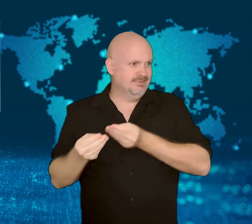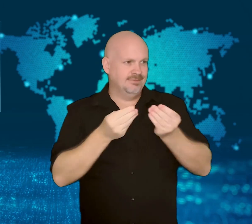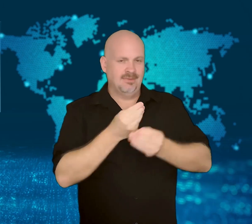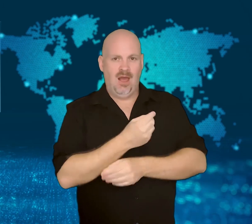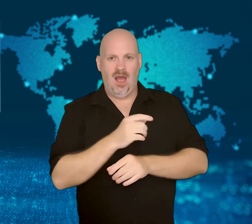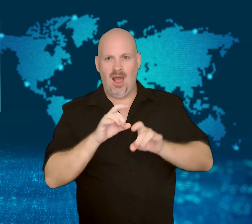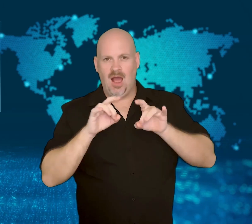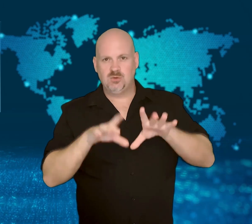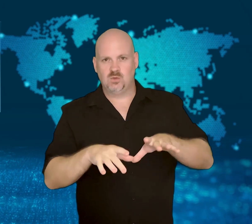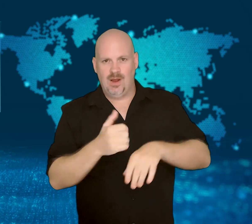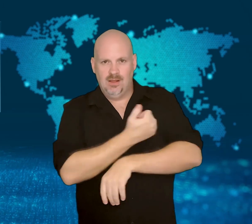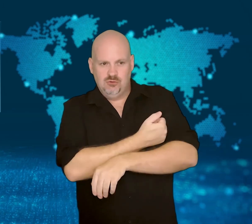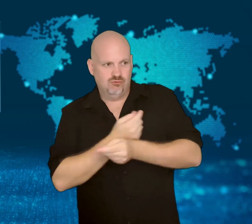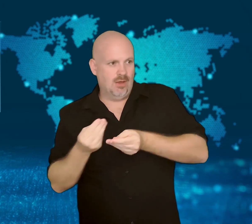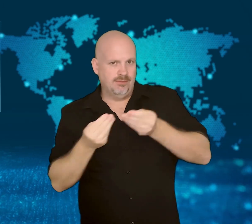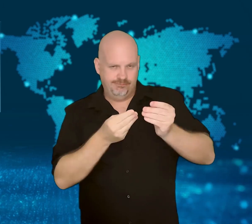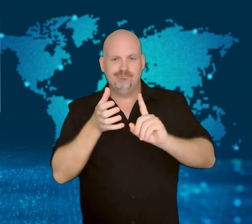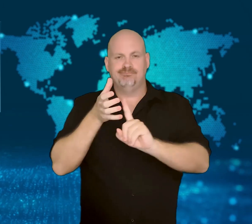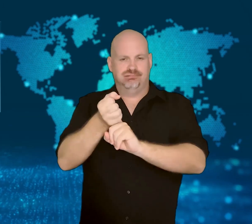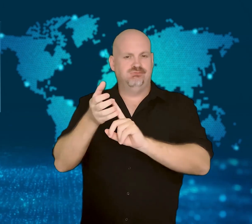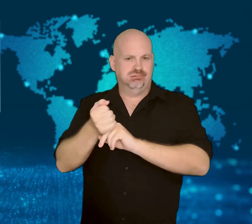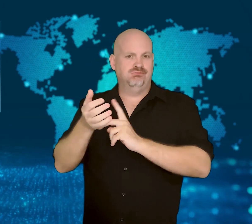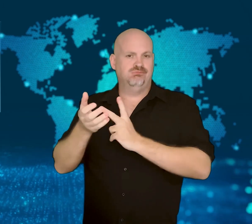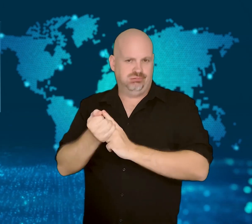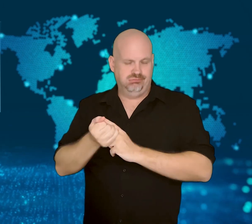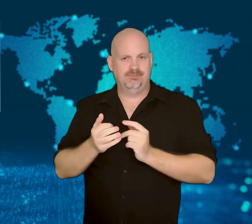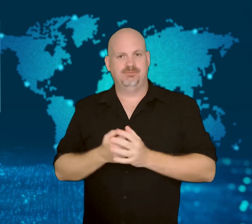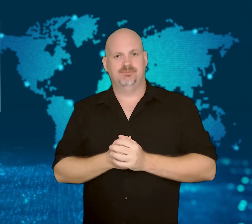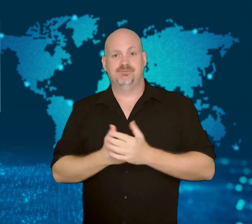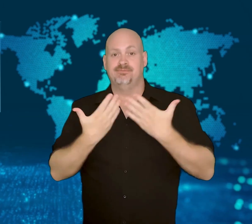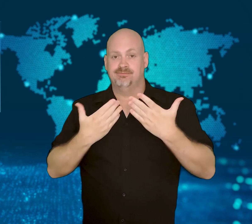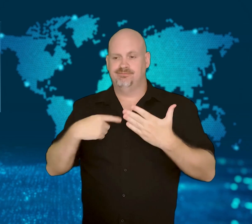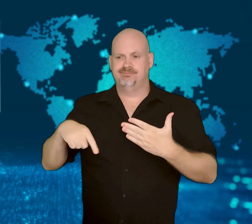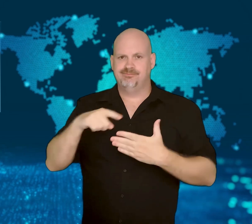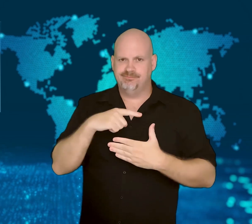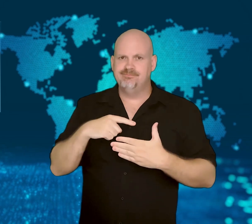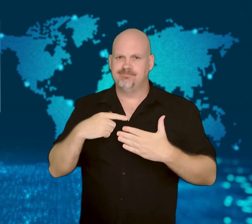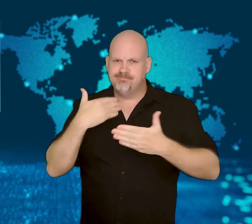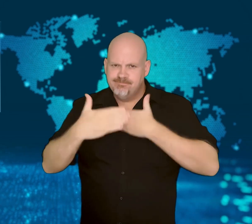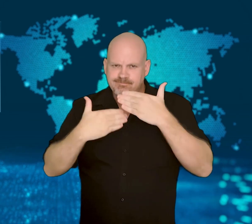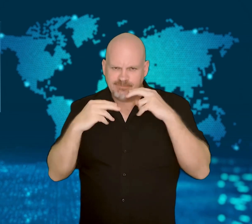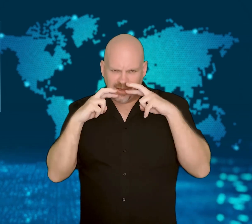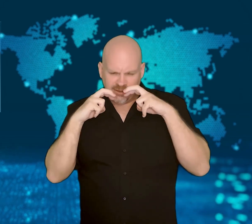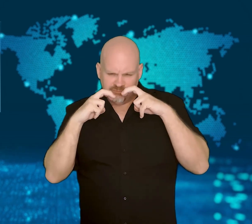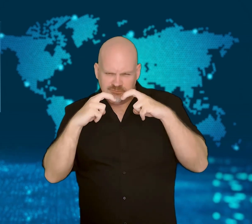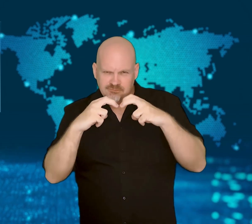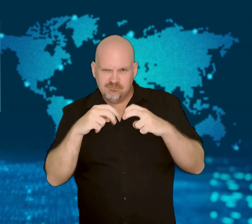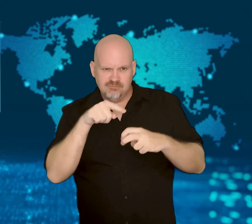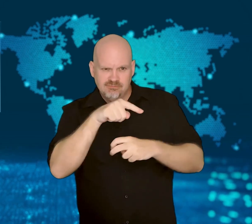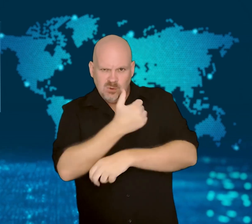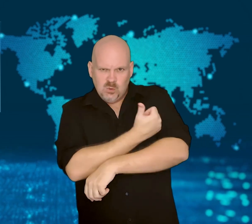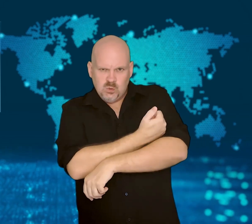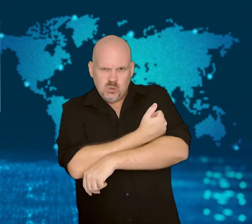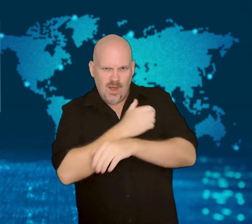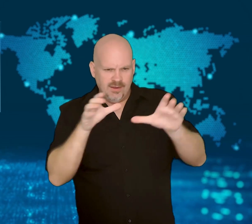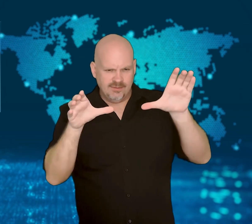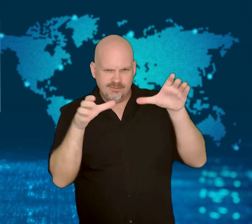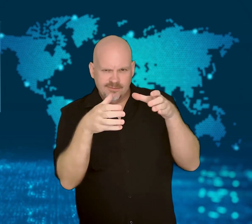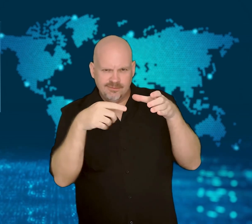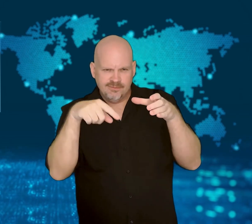Authorities are now continuing to investigate the drug syndicate that was